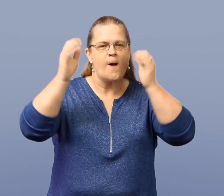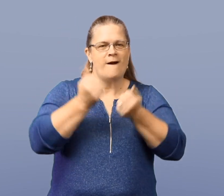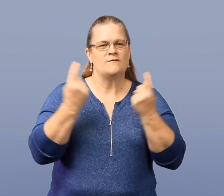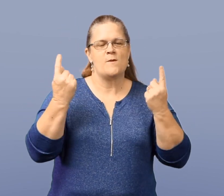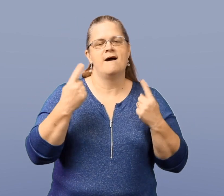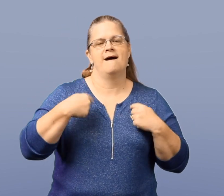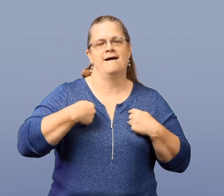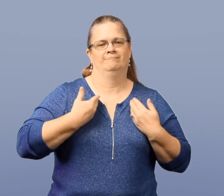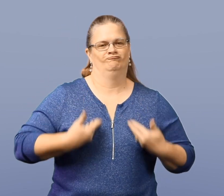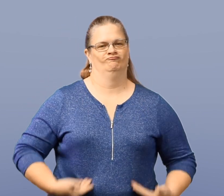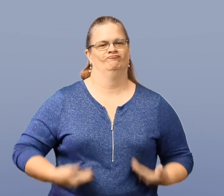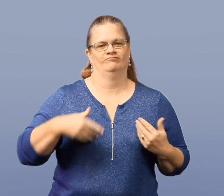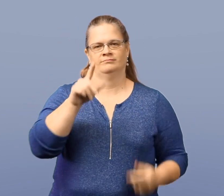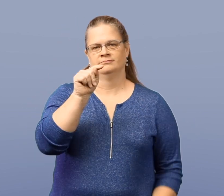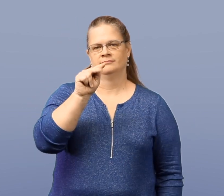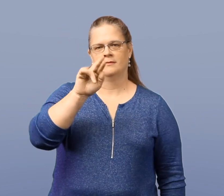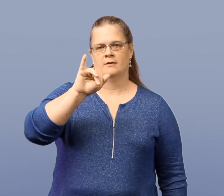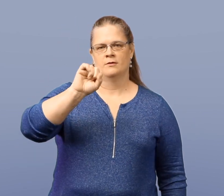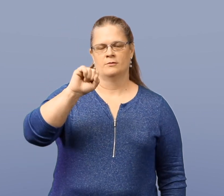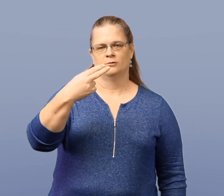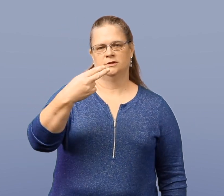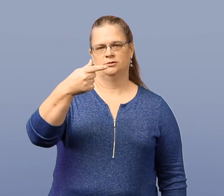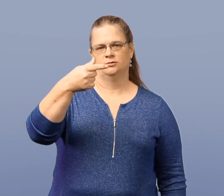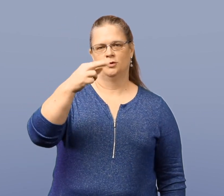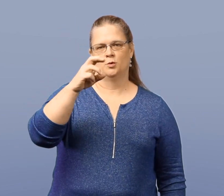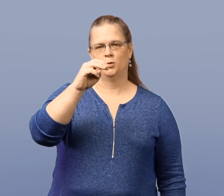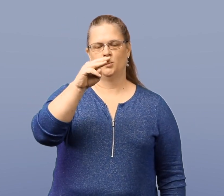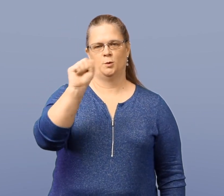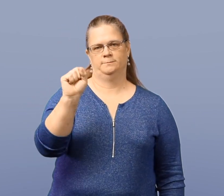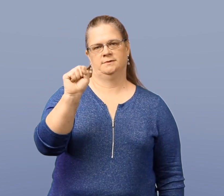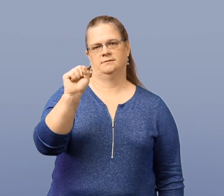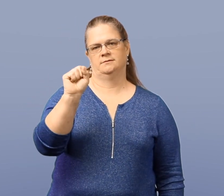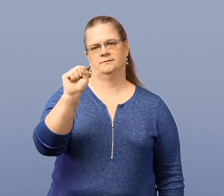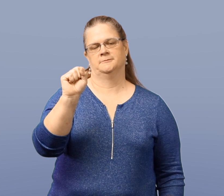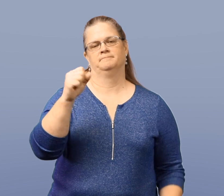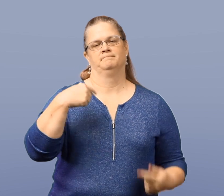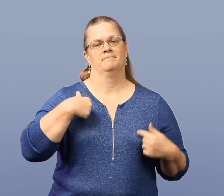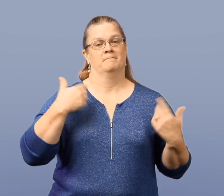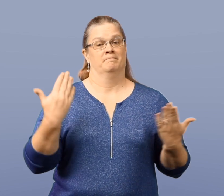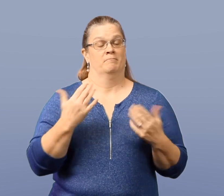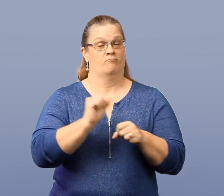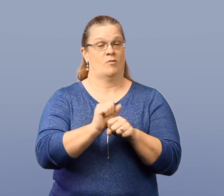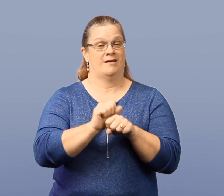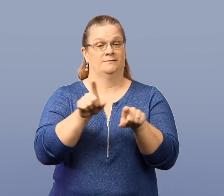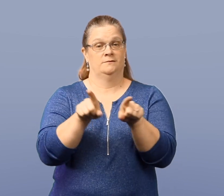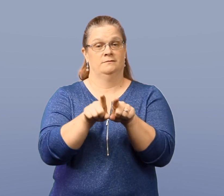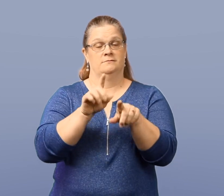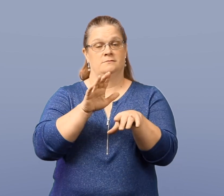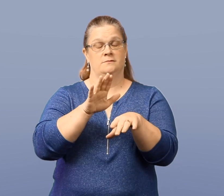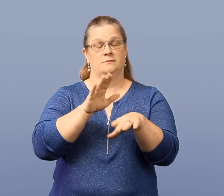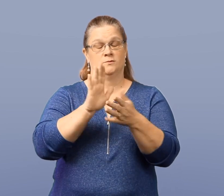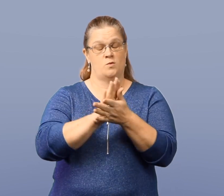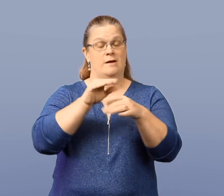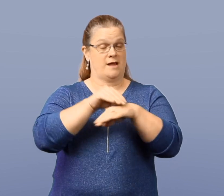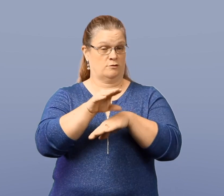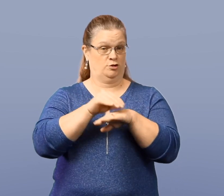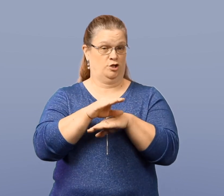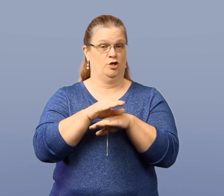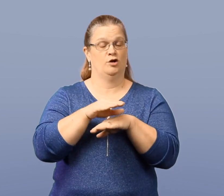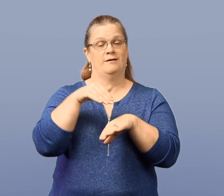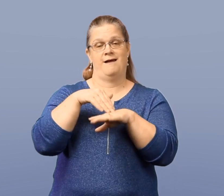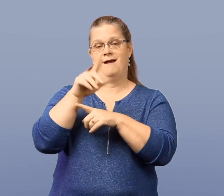Hello everyone, I'm Trish Grooms, and I work as a school counselor